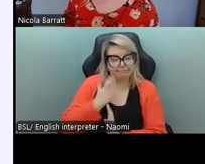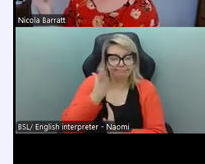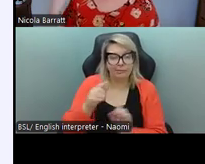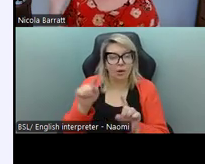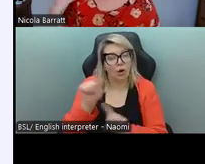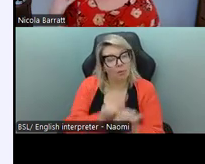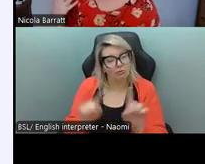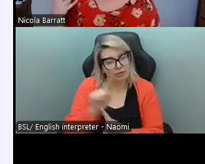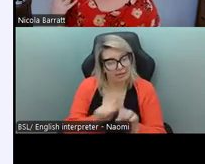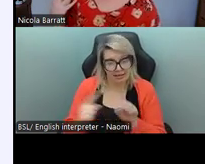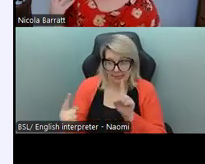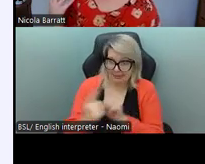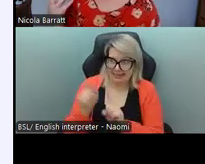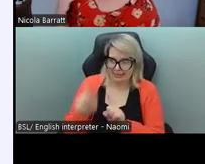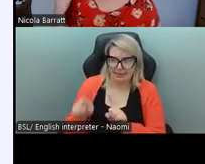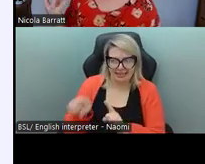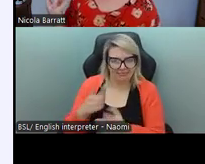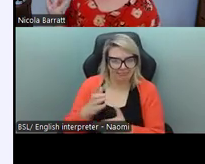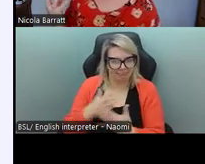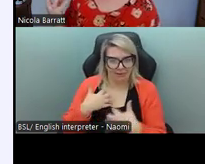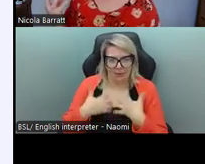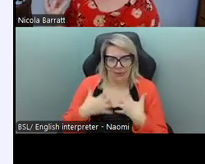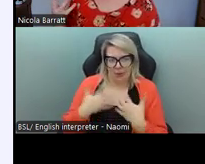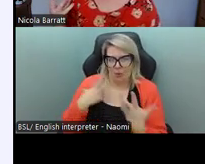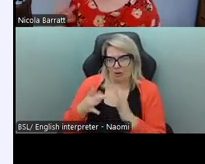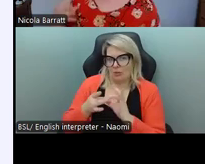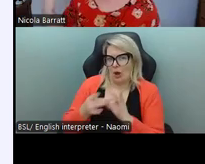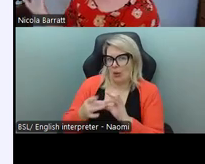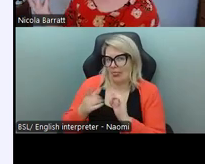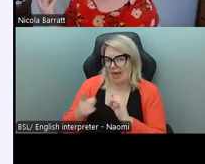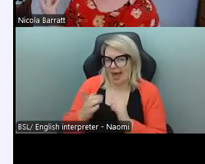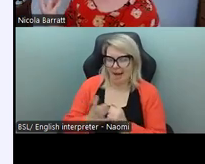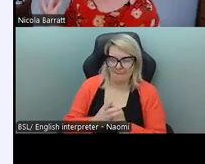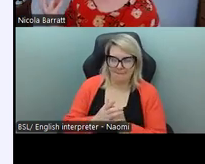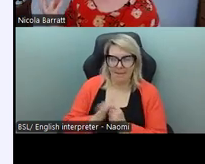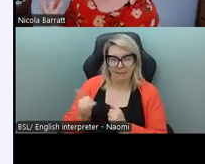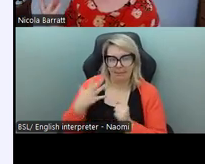and you've met someone really exciting who you would love to work with more, maybe form a partnership with.